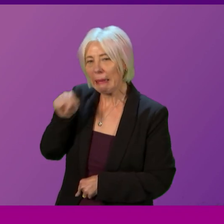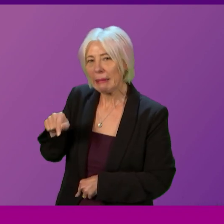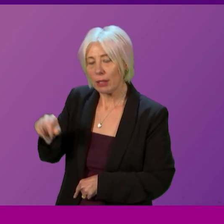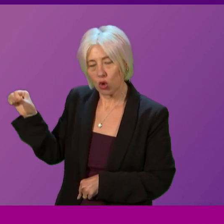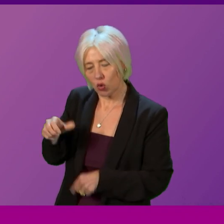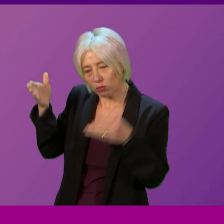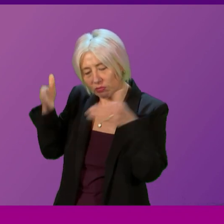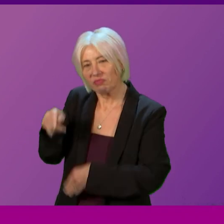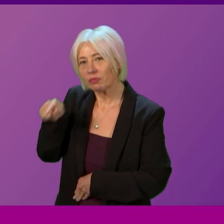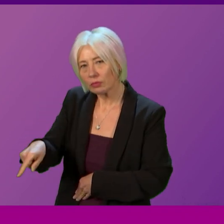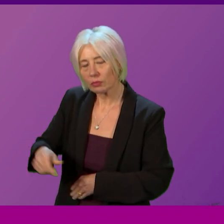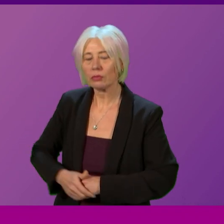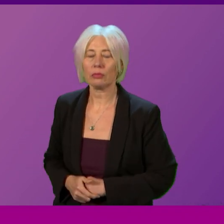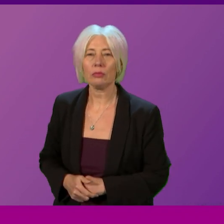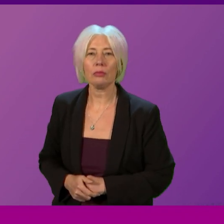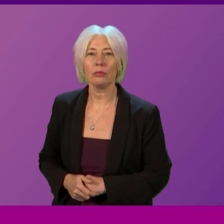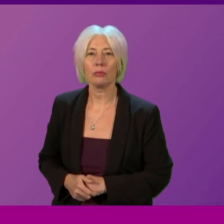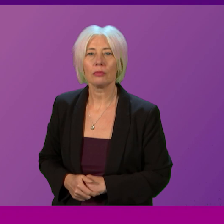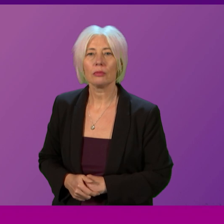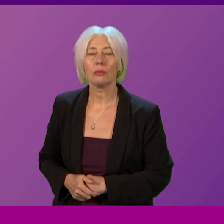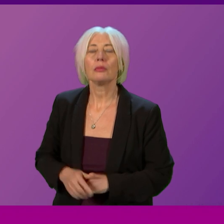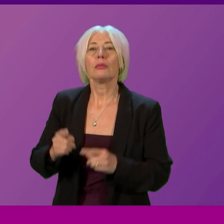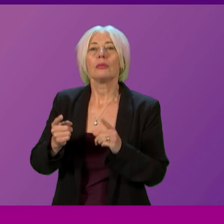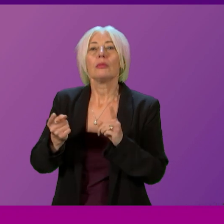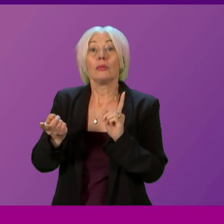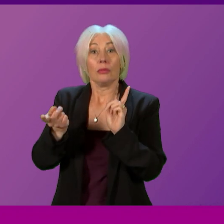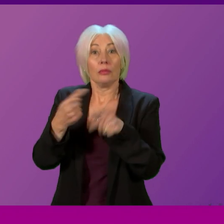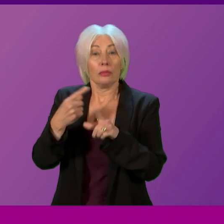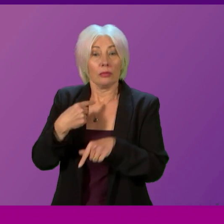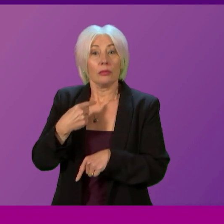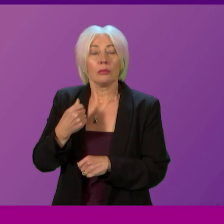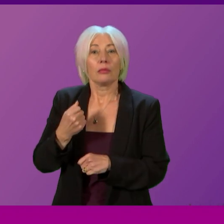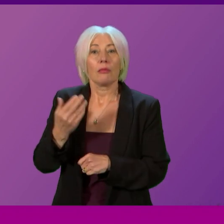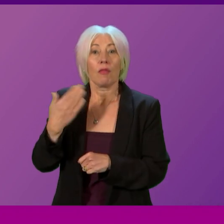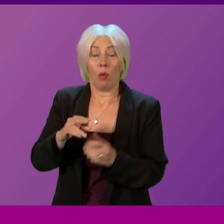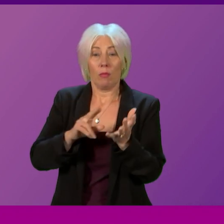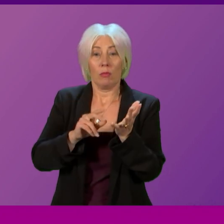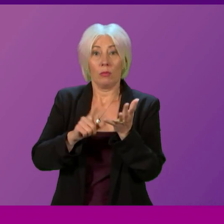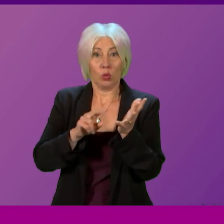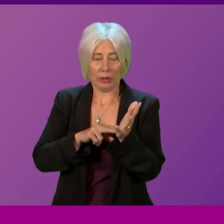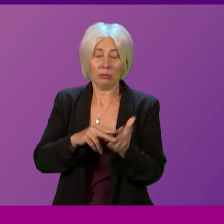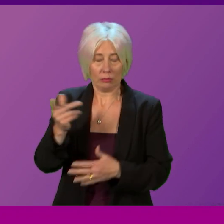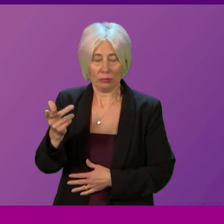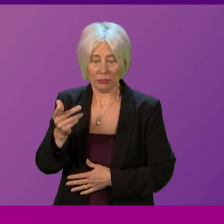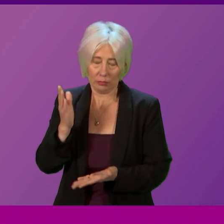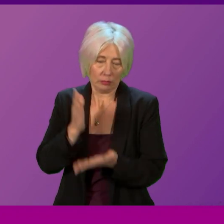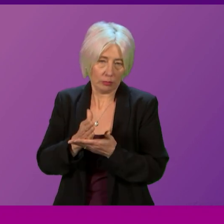We will respond in full to the comments that were made by the person from the UN, although